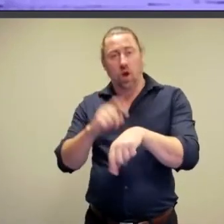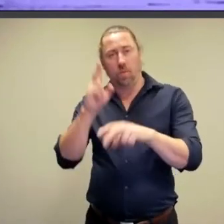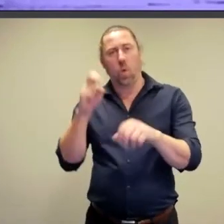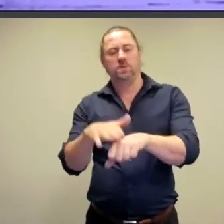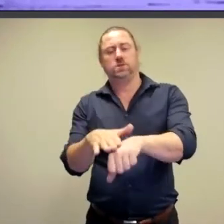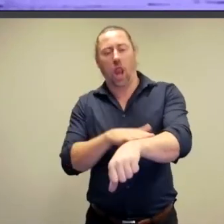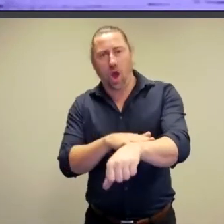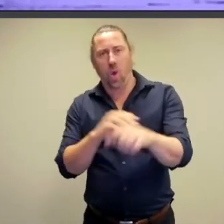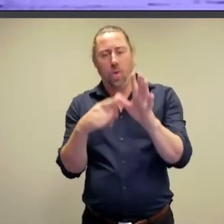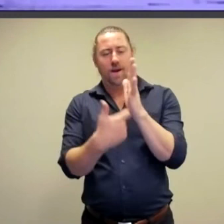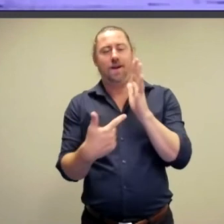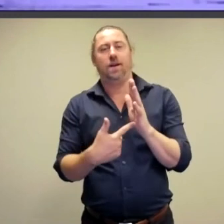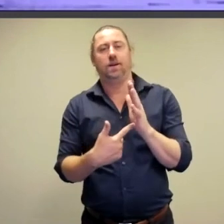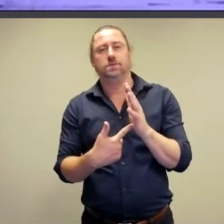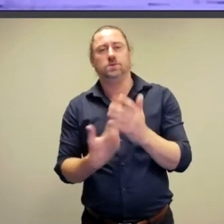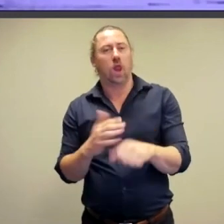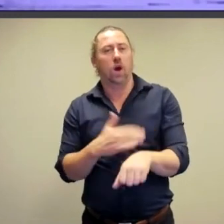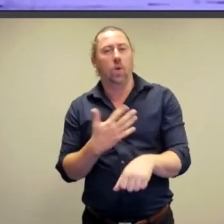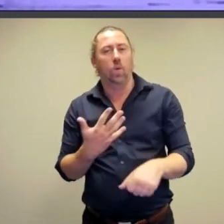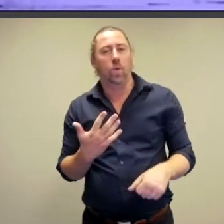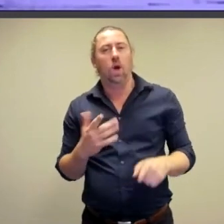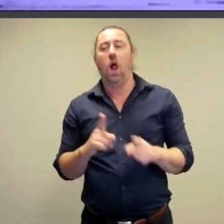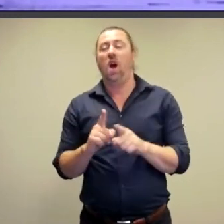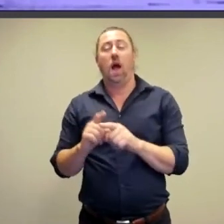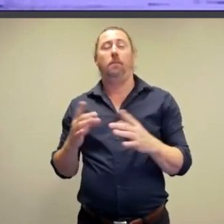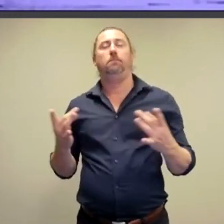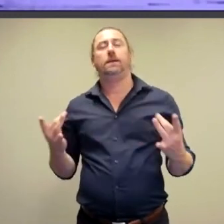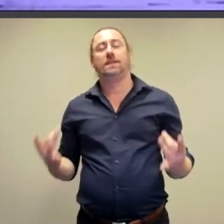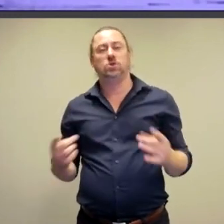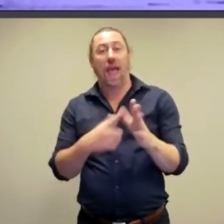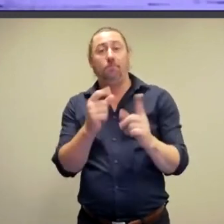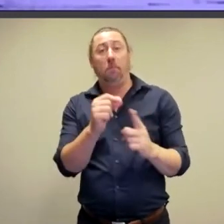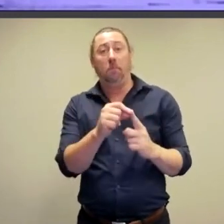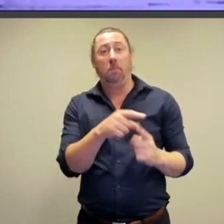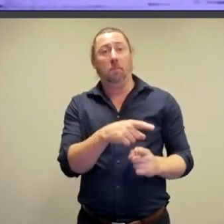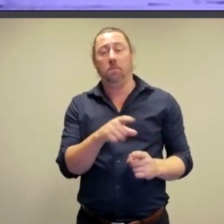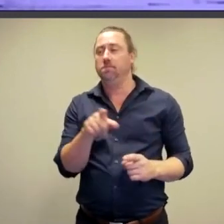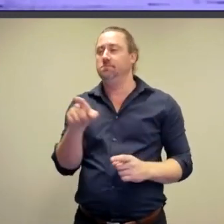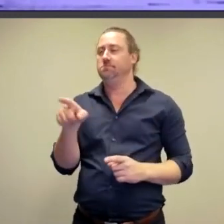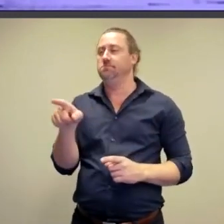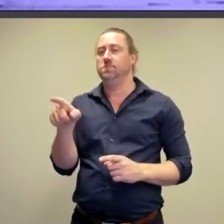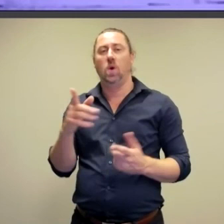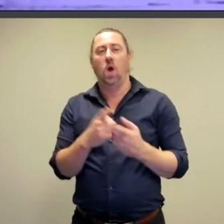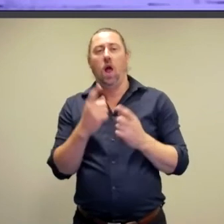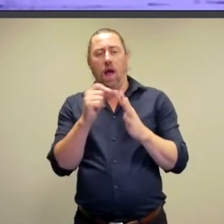or similar to meditation